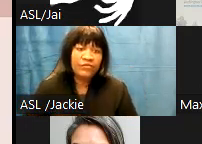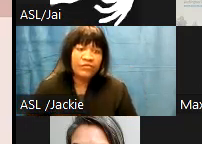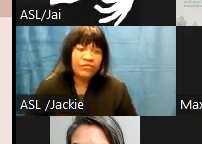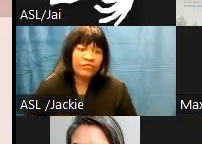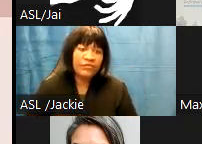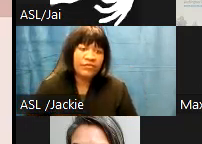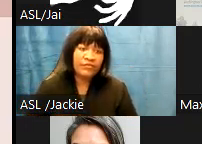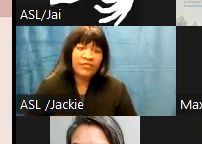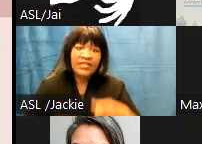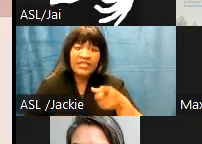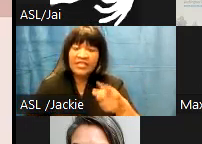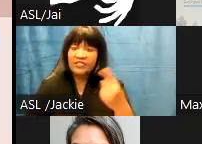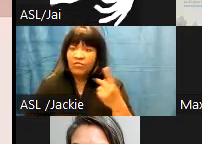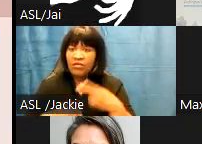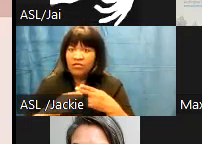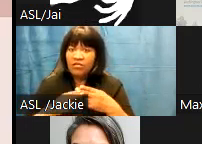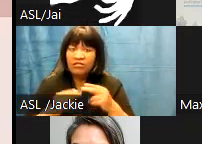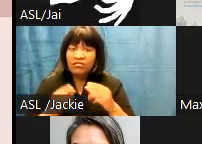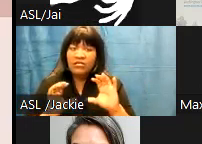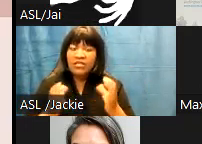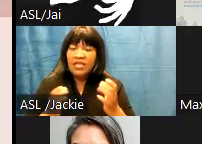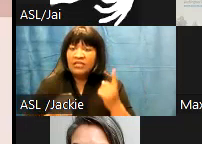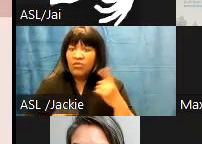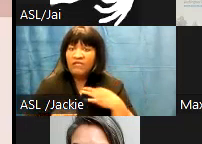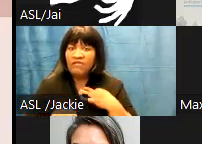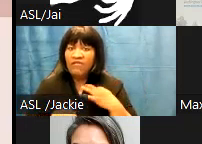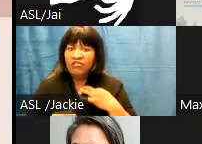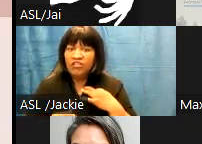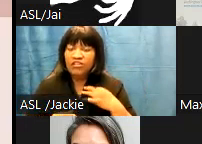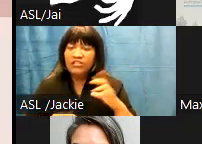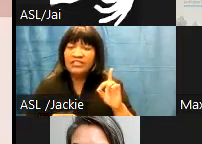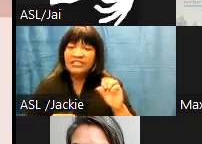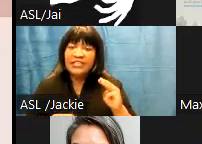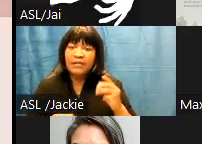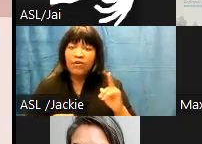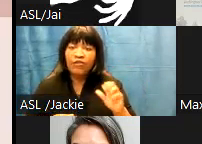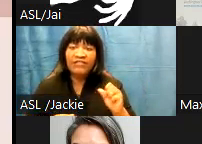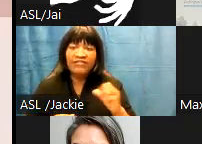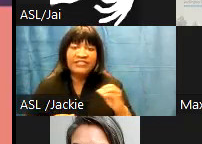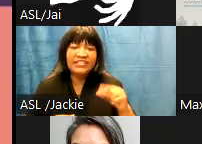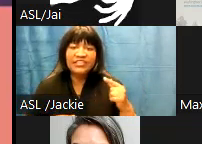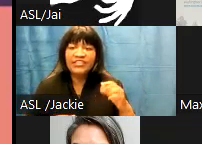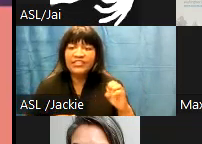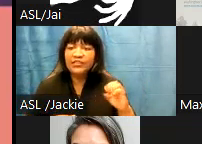is the class one volunteer, demographic and geographic information form. Uh-oh.